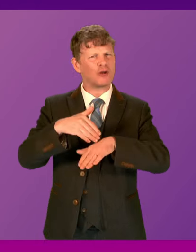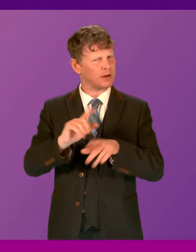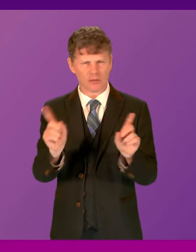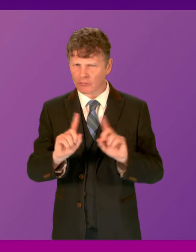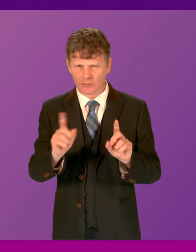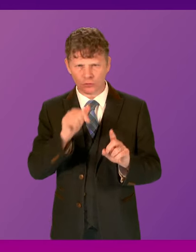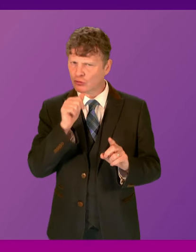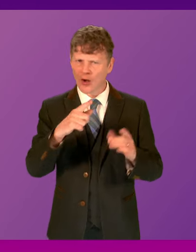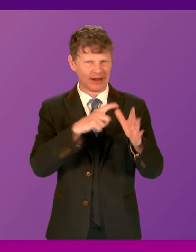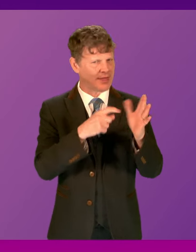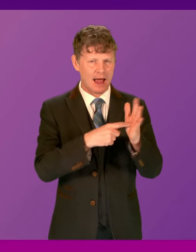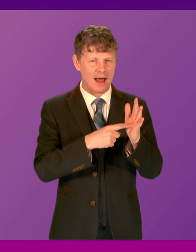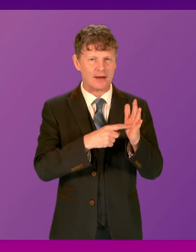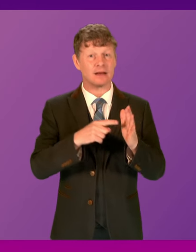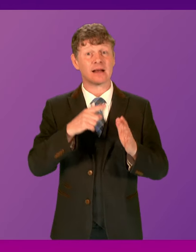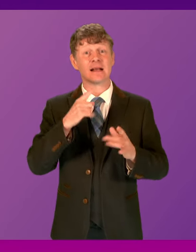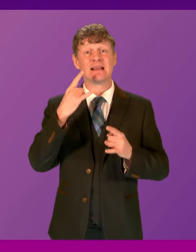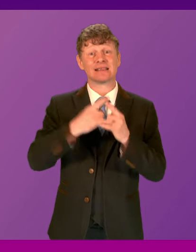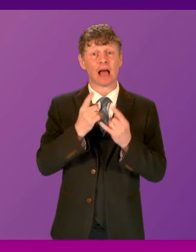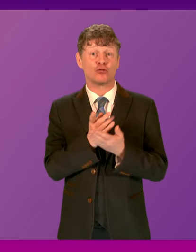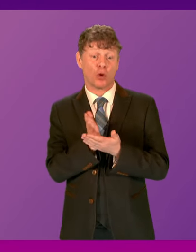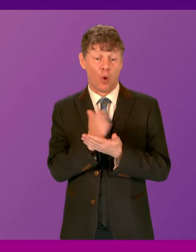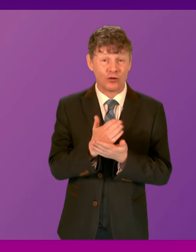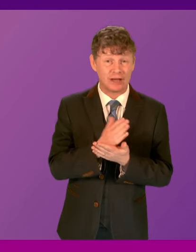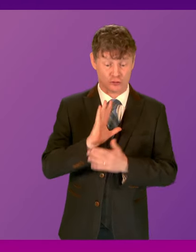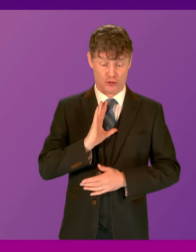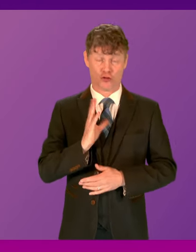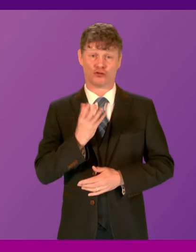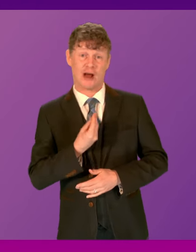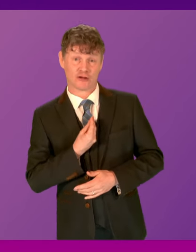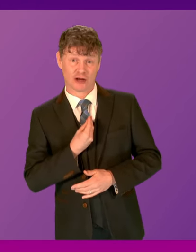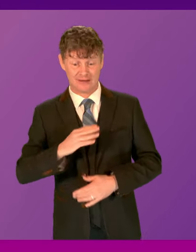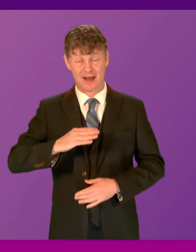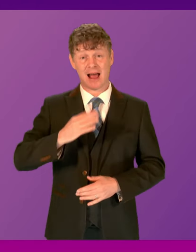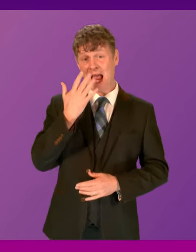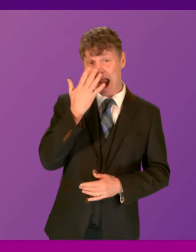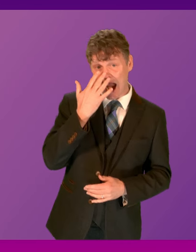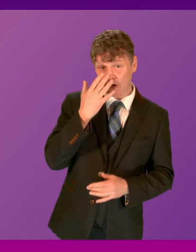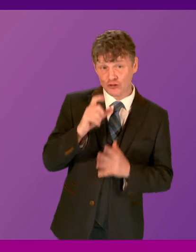relating to sexual orientation, transgender identity, age or disability outlawed here